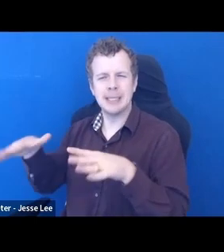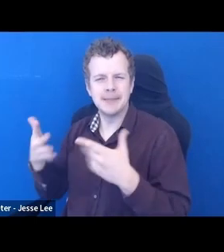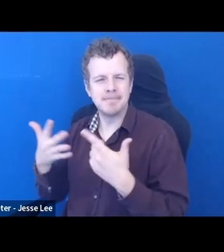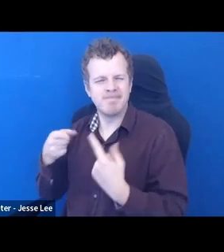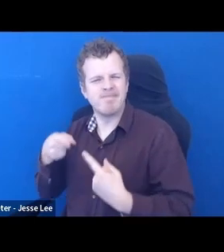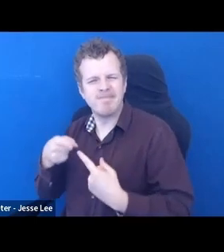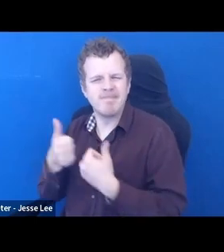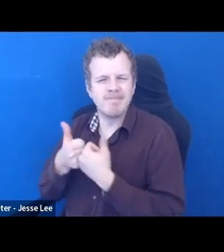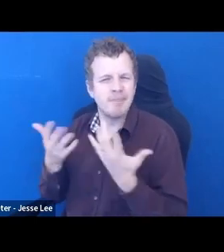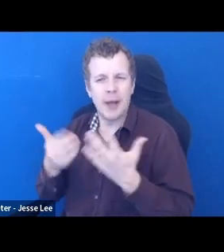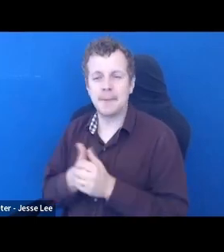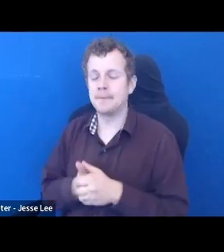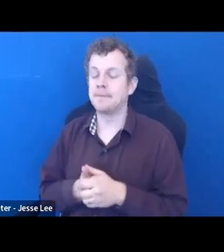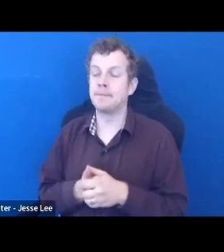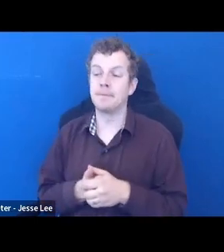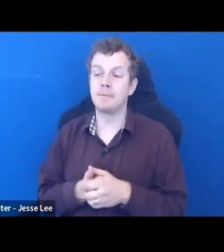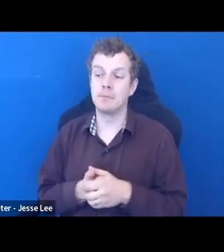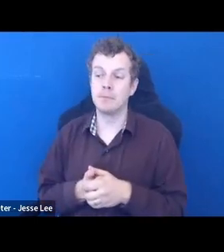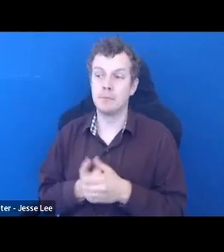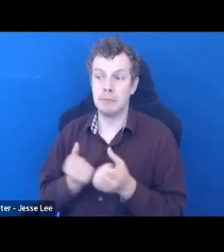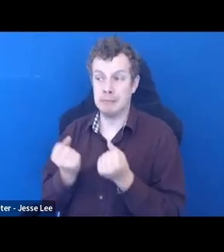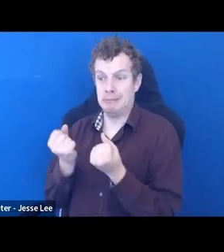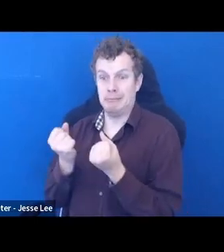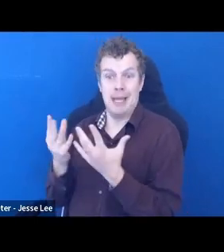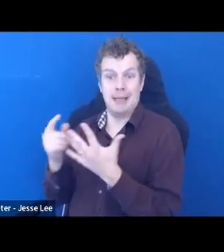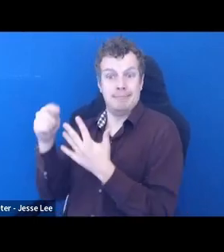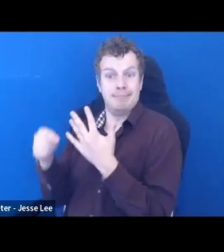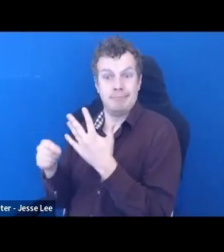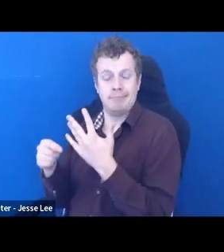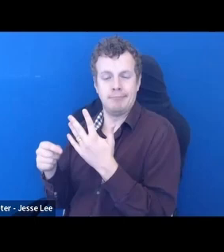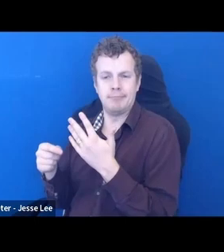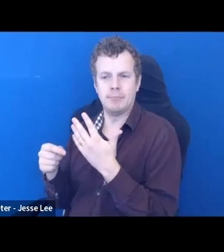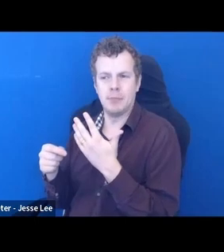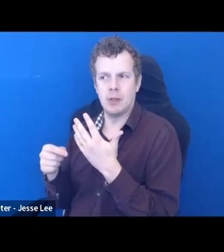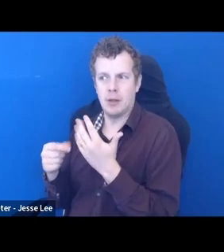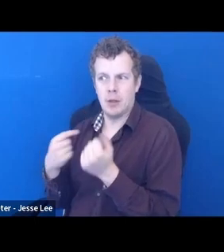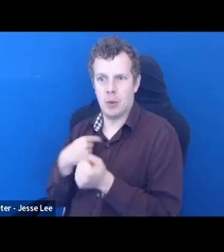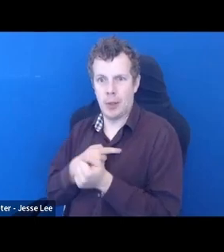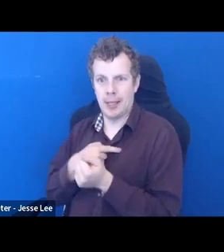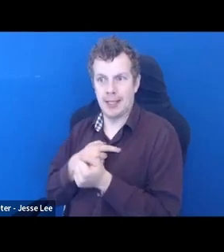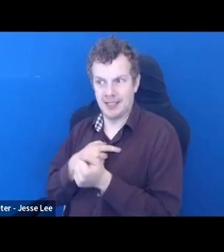A lot of these we have been just building evidence for the past,